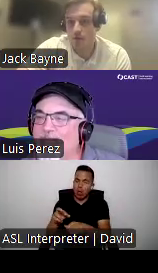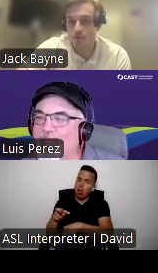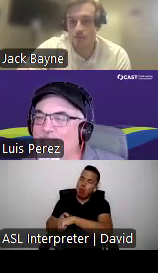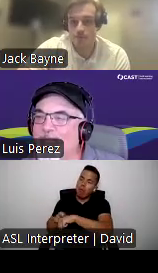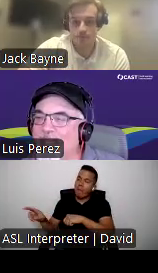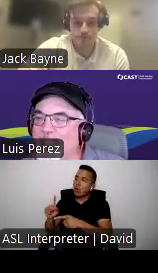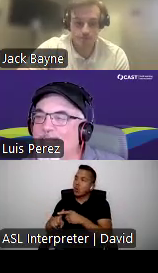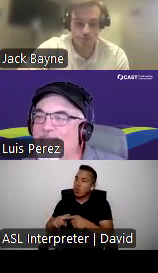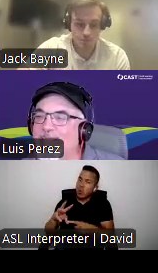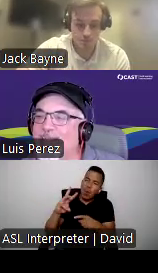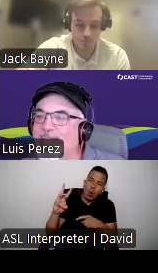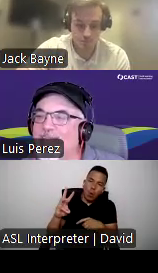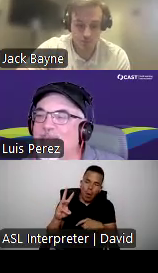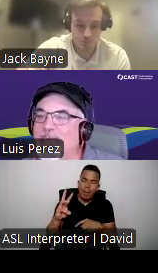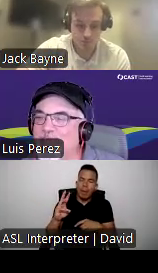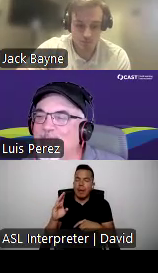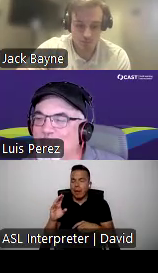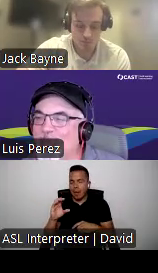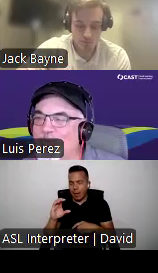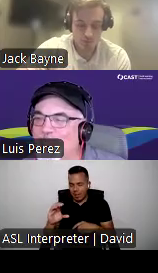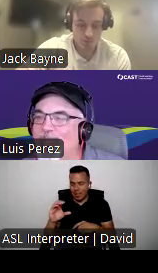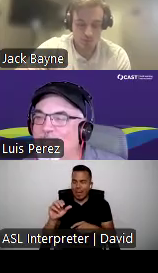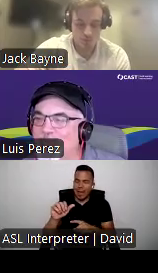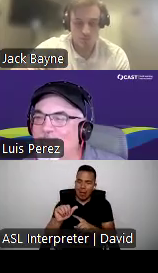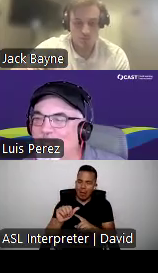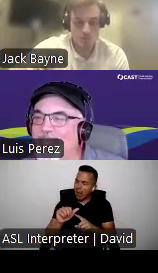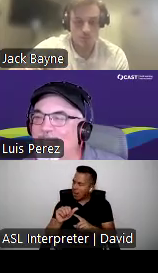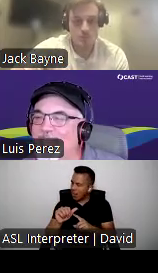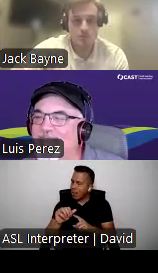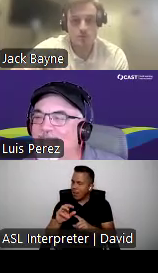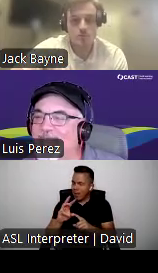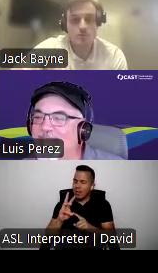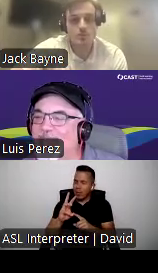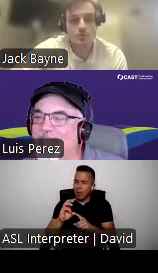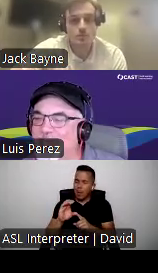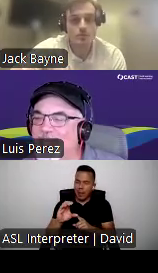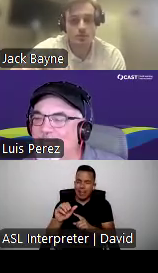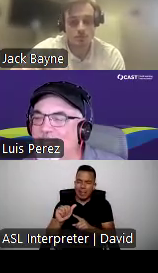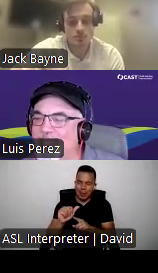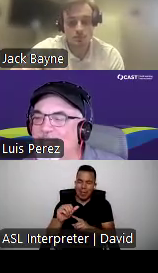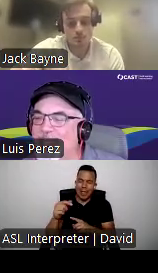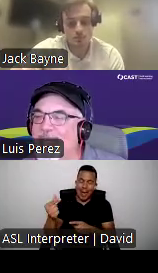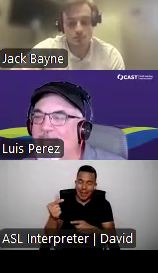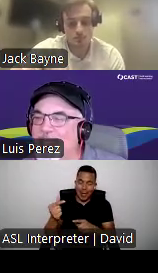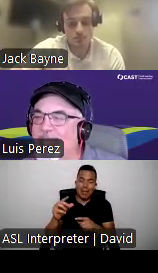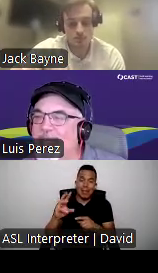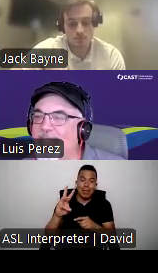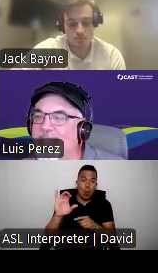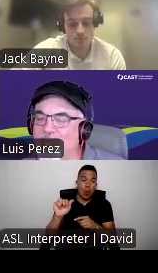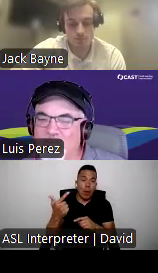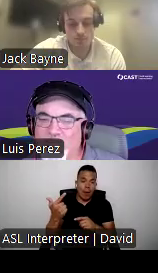Accessibility Guidelines, Version 2.1 level AA," right? So that you're guiding the AI to, like,